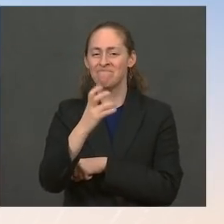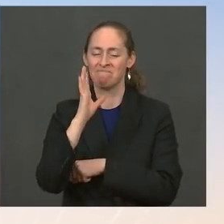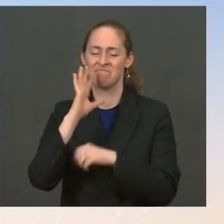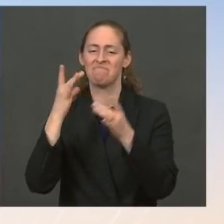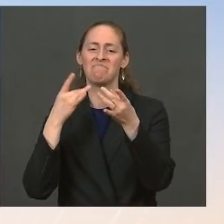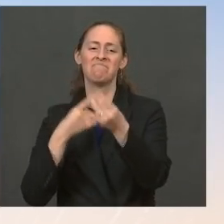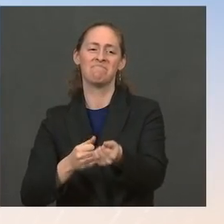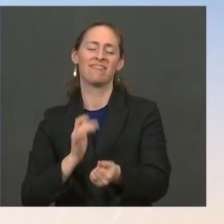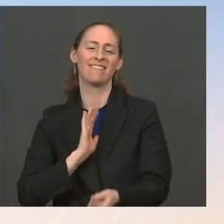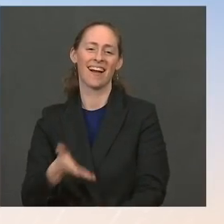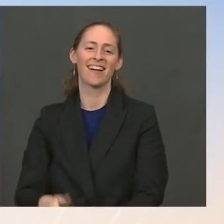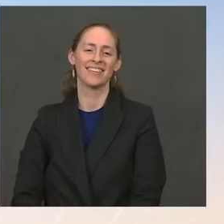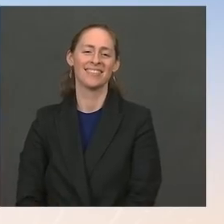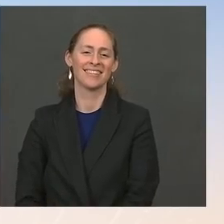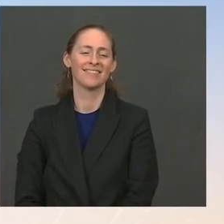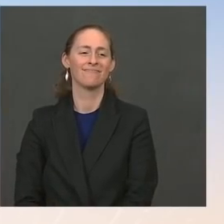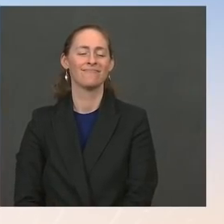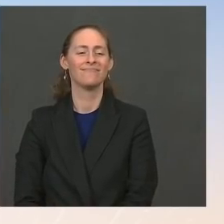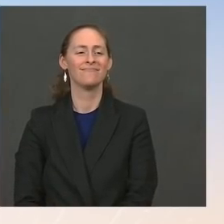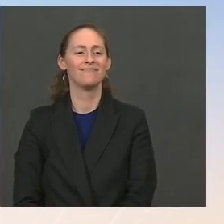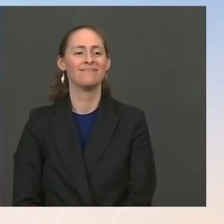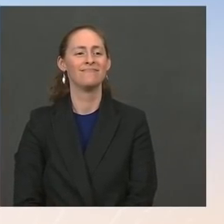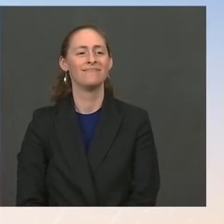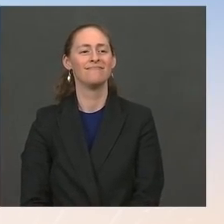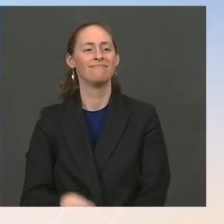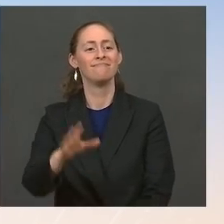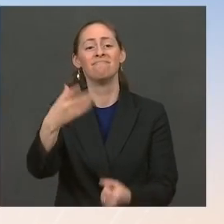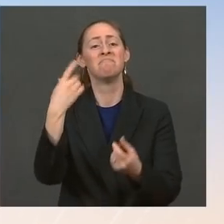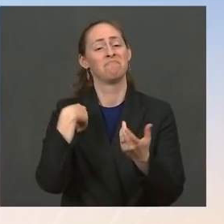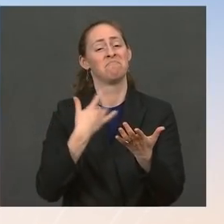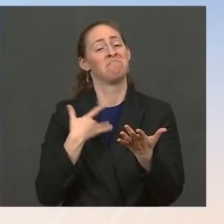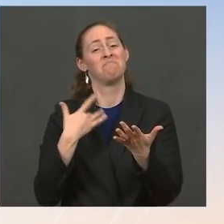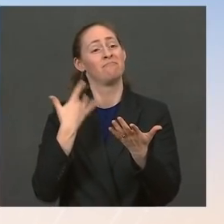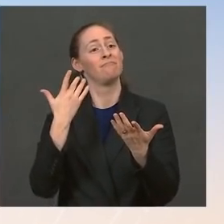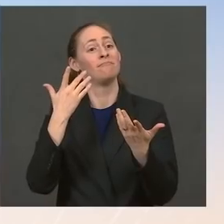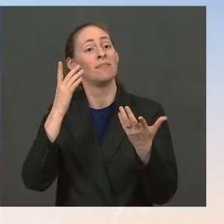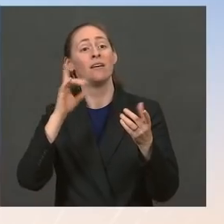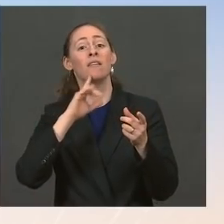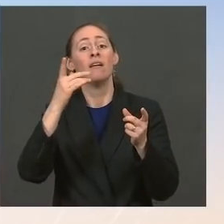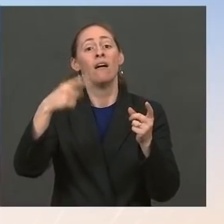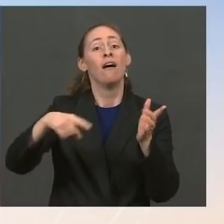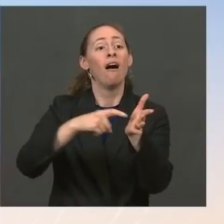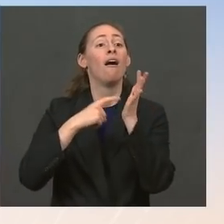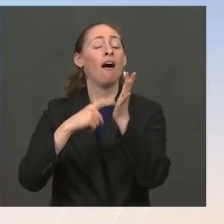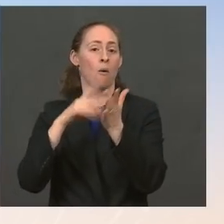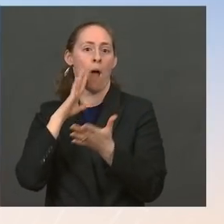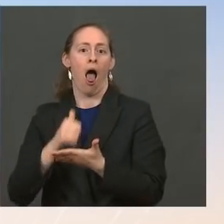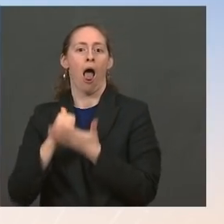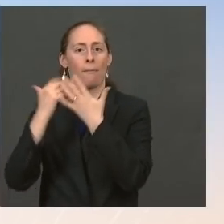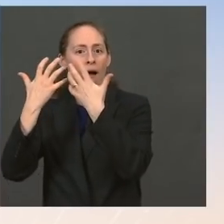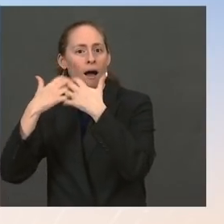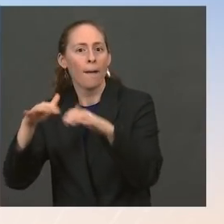in our view, in our labor force because vaccinations help avoid COVID. The Press: And how will the boosters for Moderna and Pfizer,